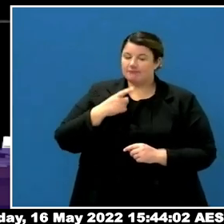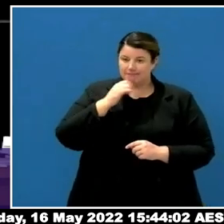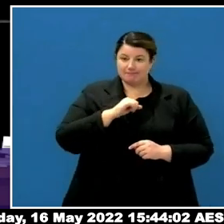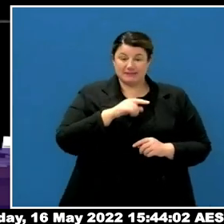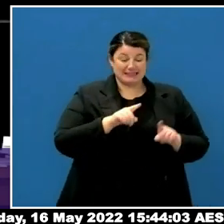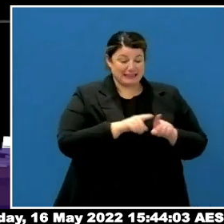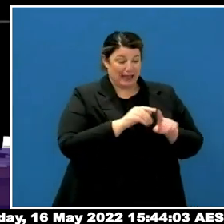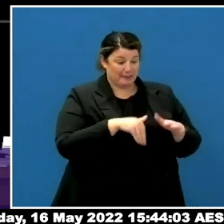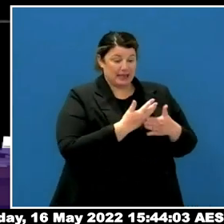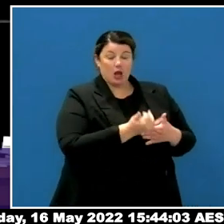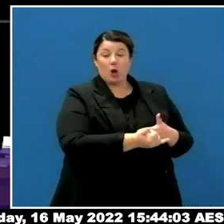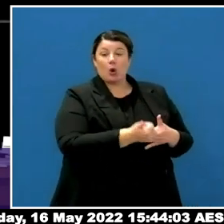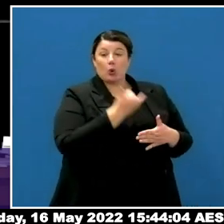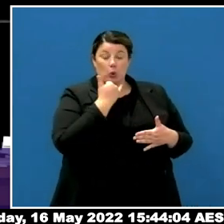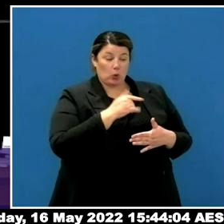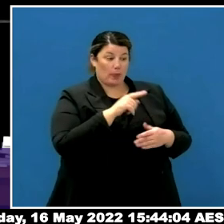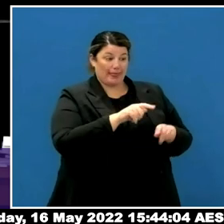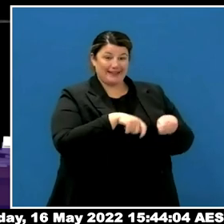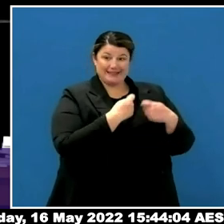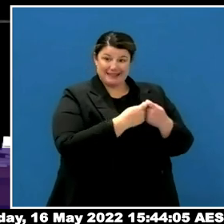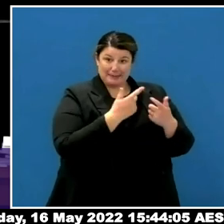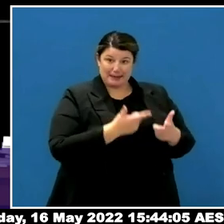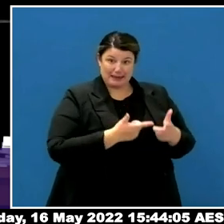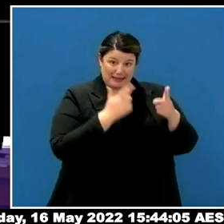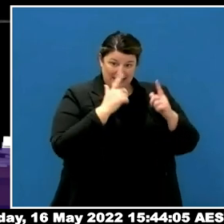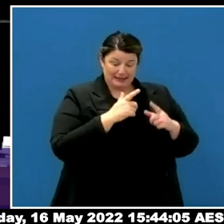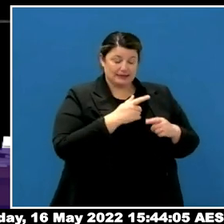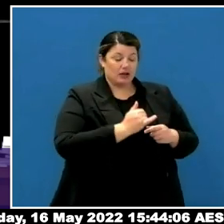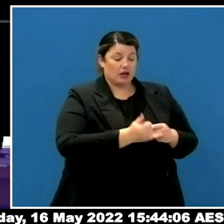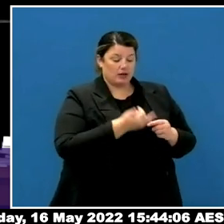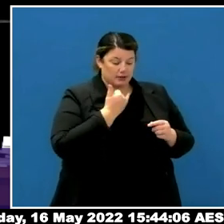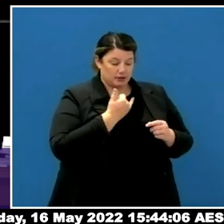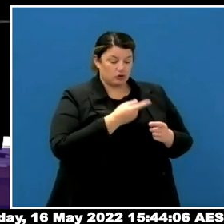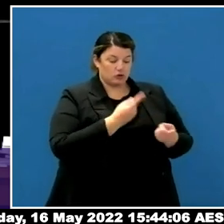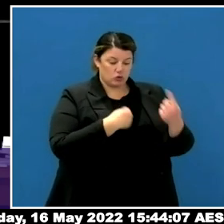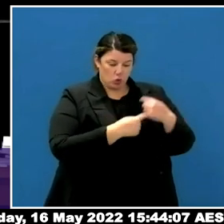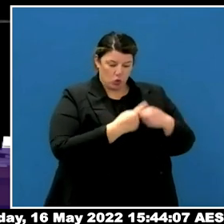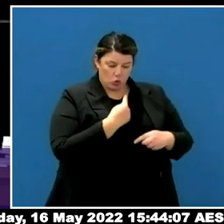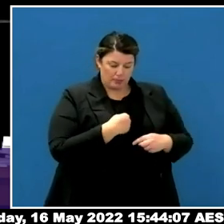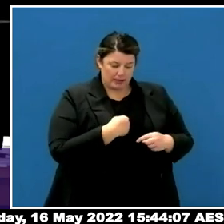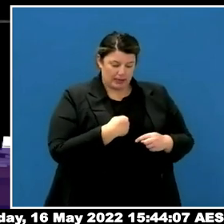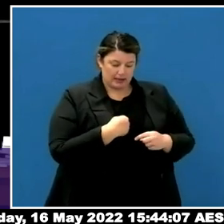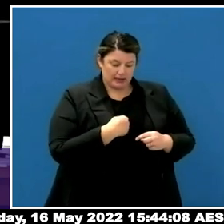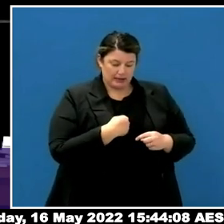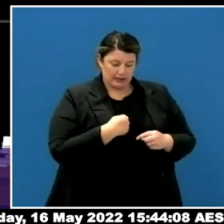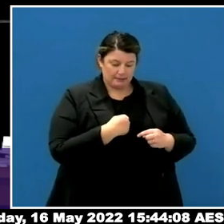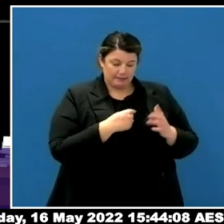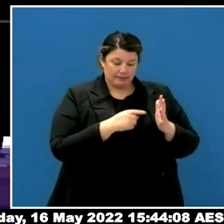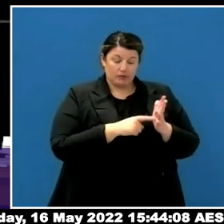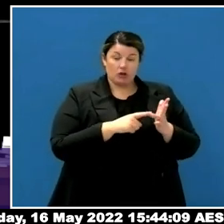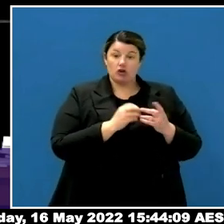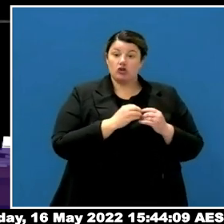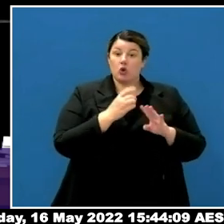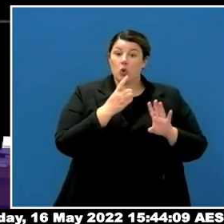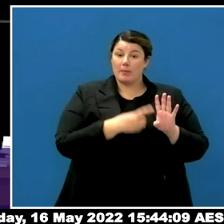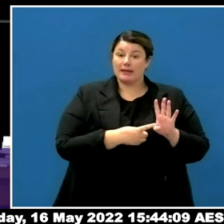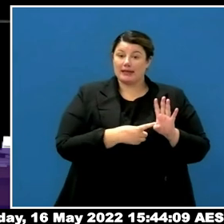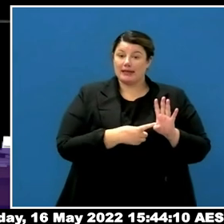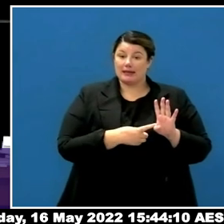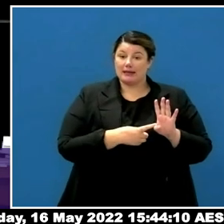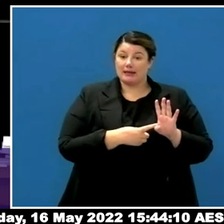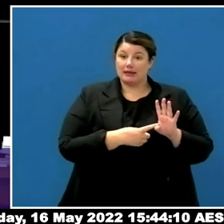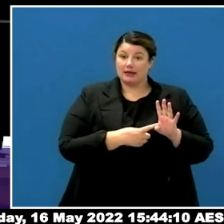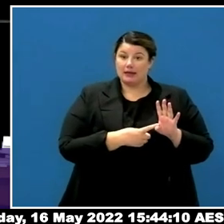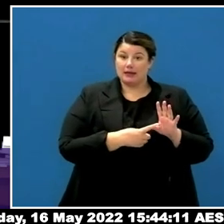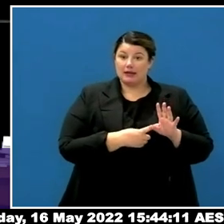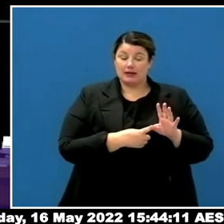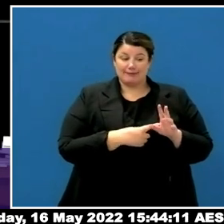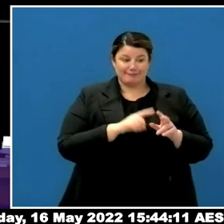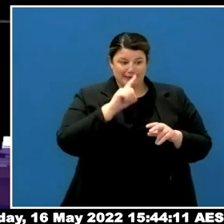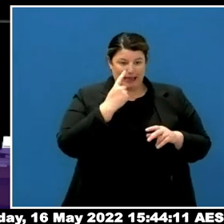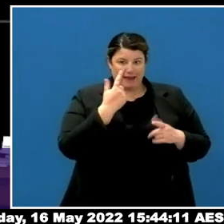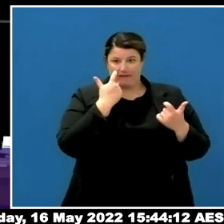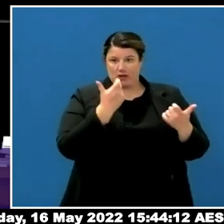Leader who told me that Toby had been lost from work experience and that he